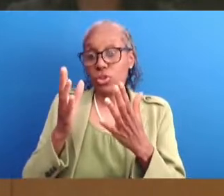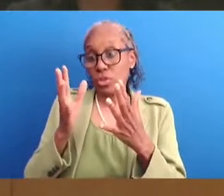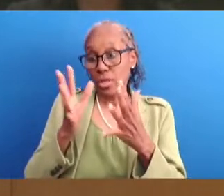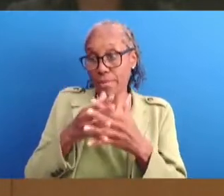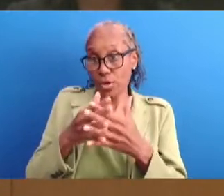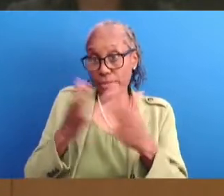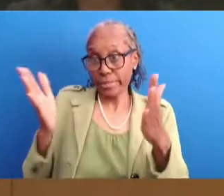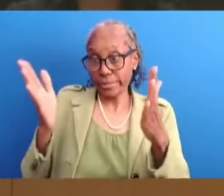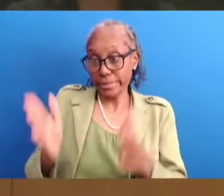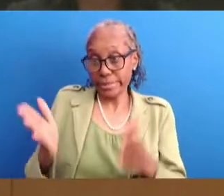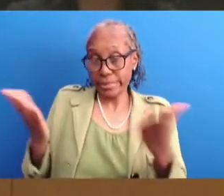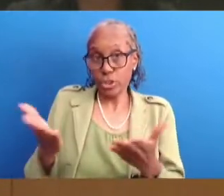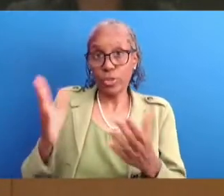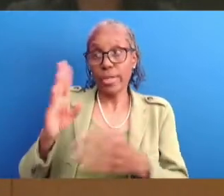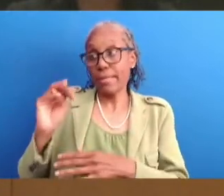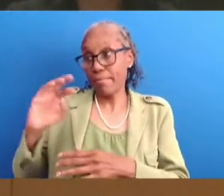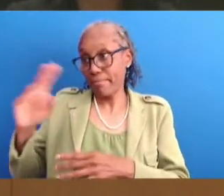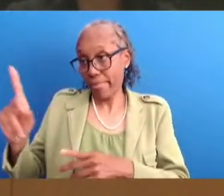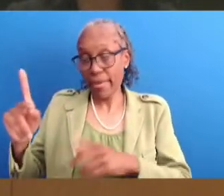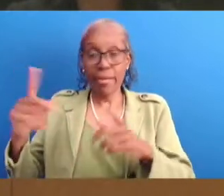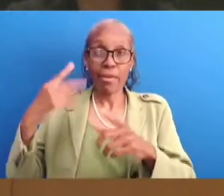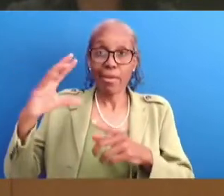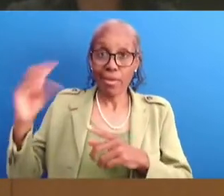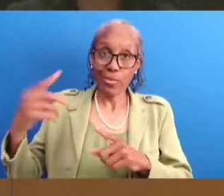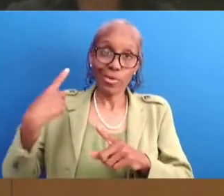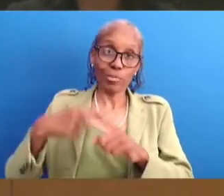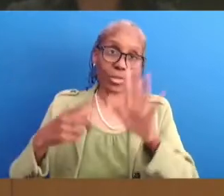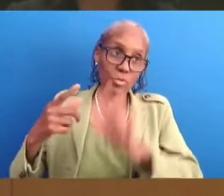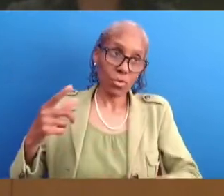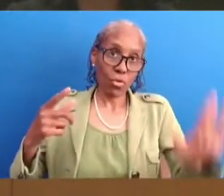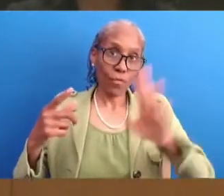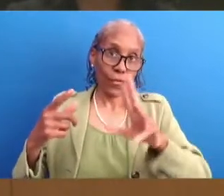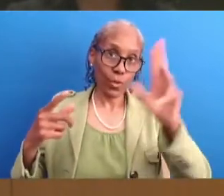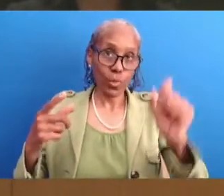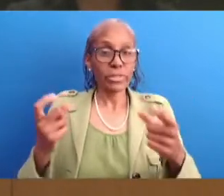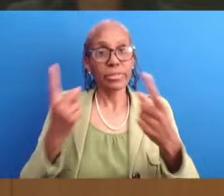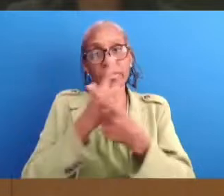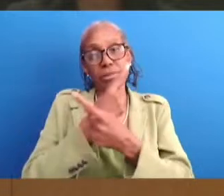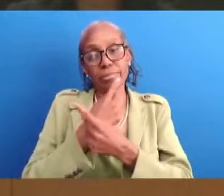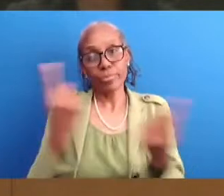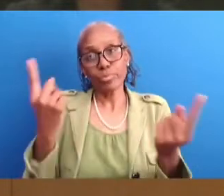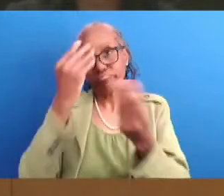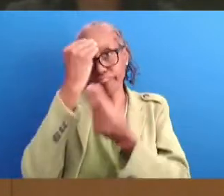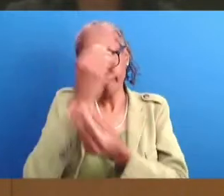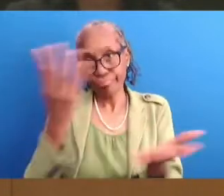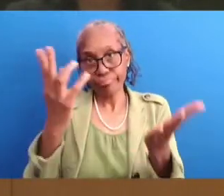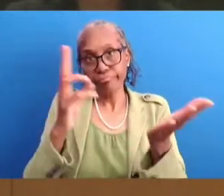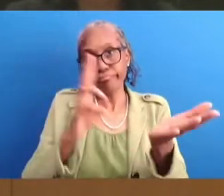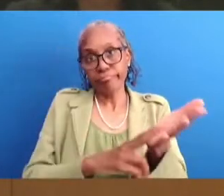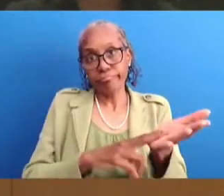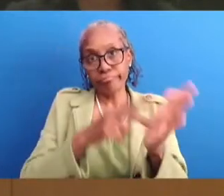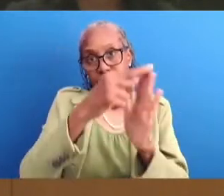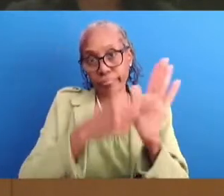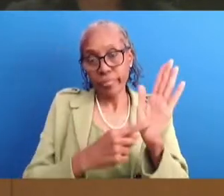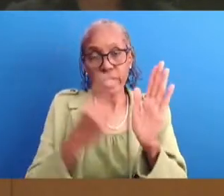ONGOING CONTRIBUTIONS OF JEWISH